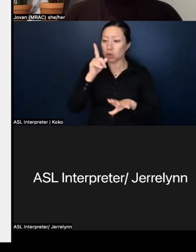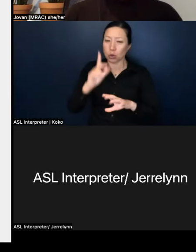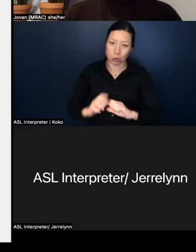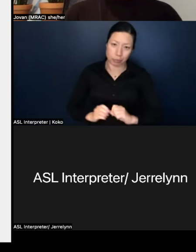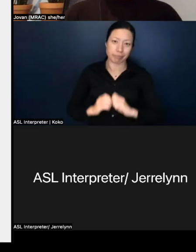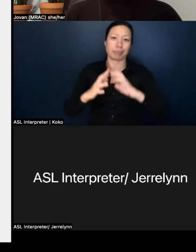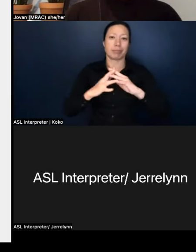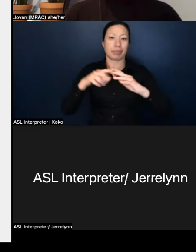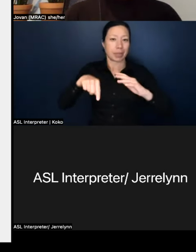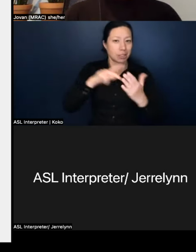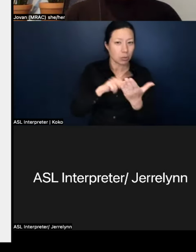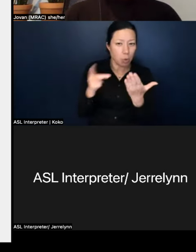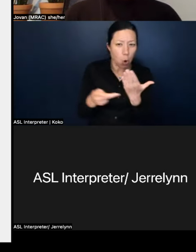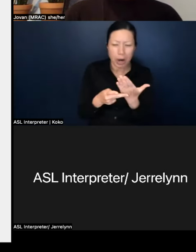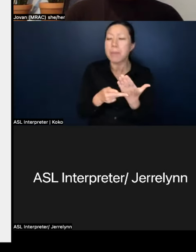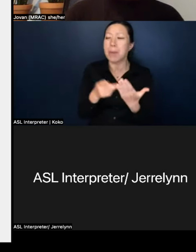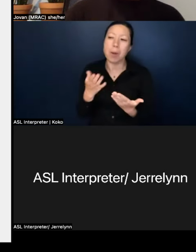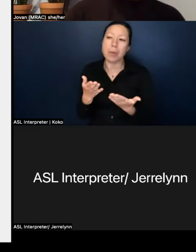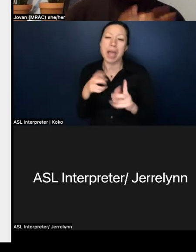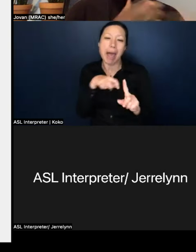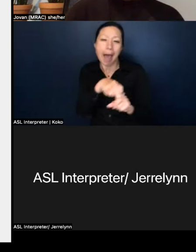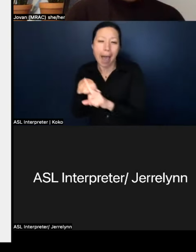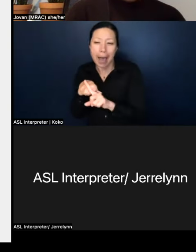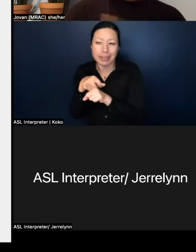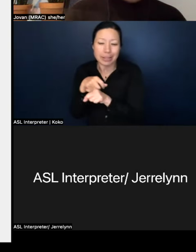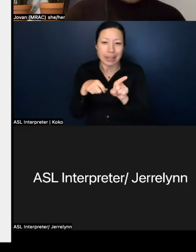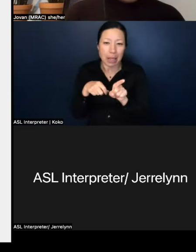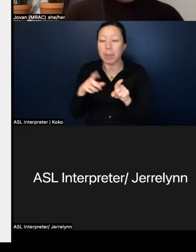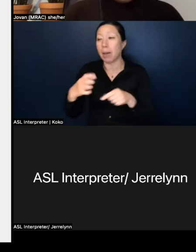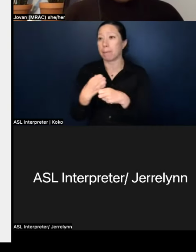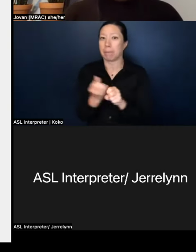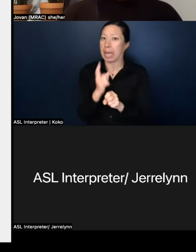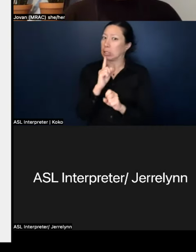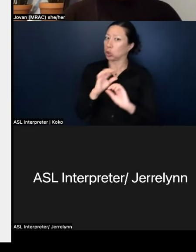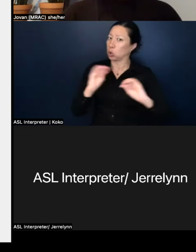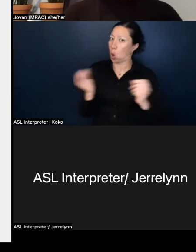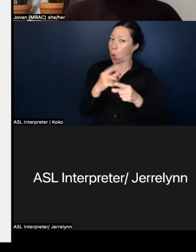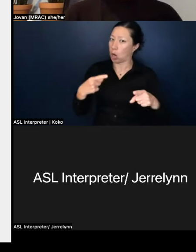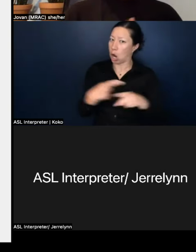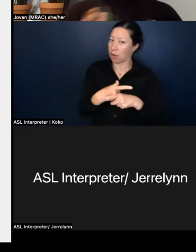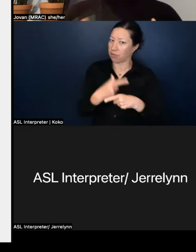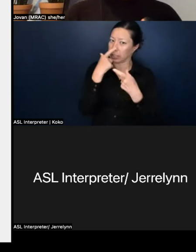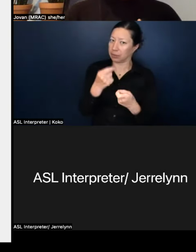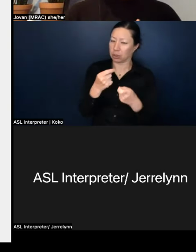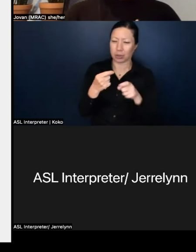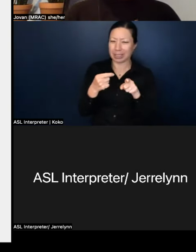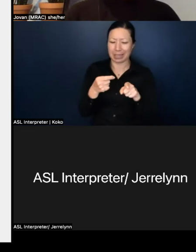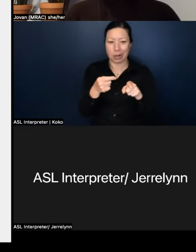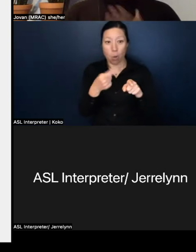As long as there are no conflicts of interest, as in they applied, then they can,